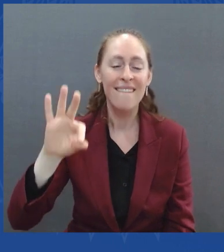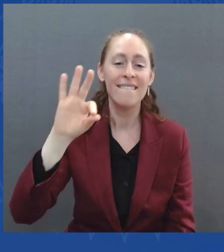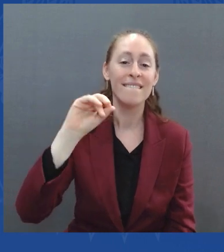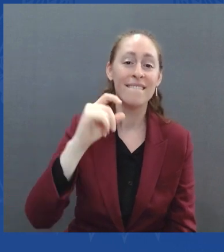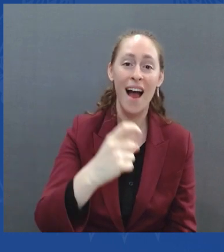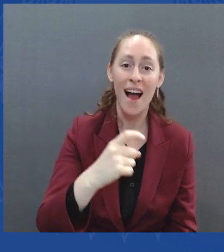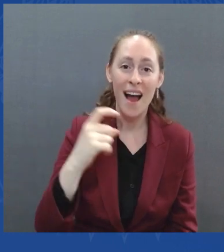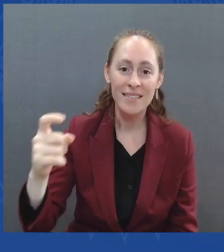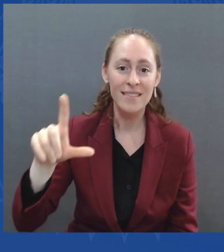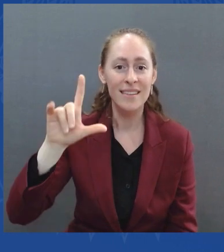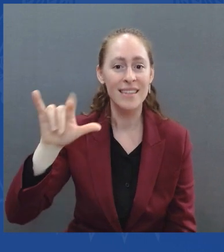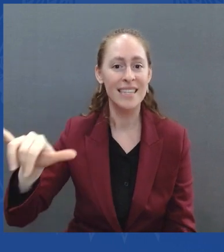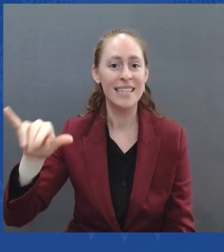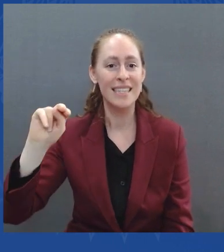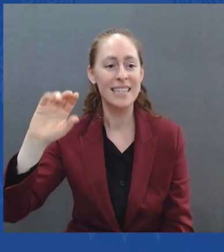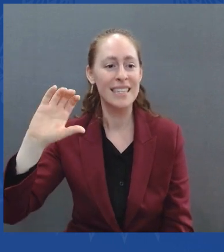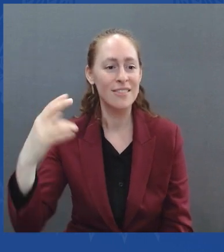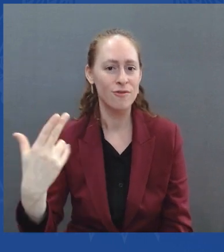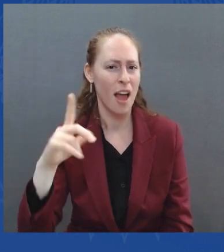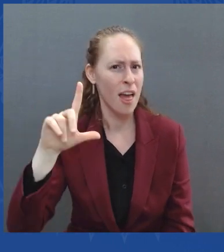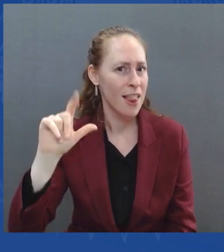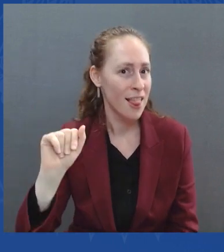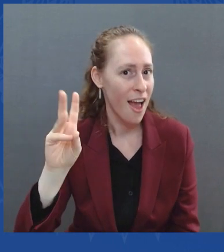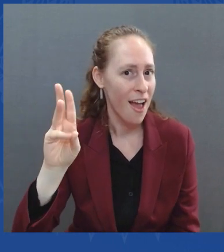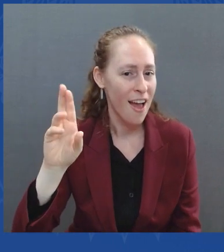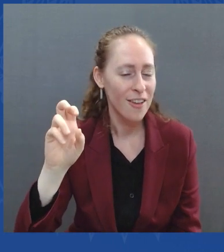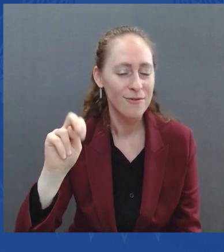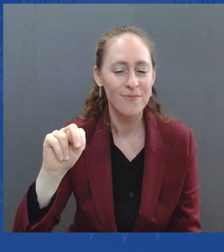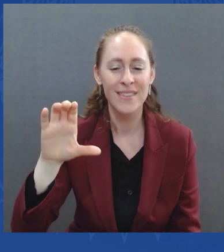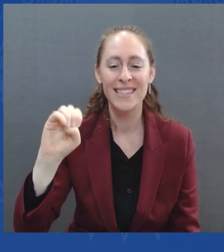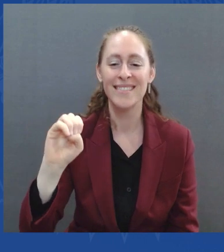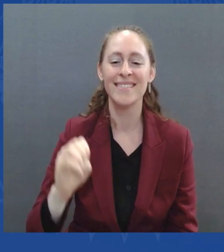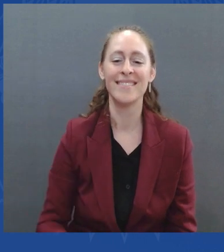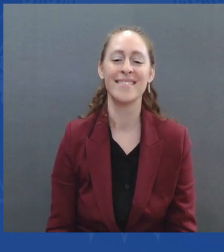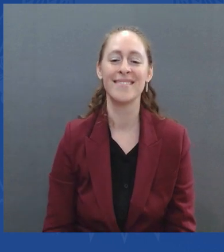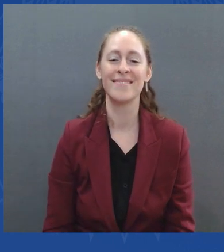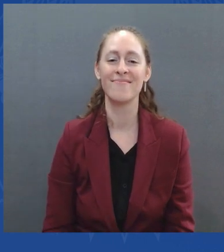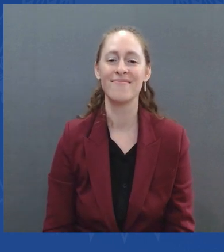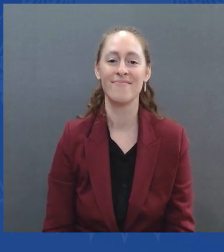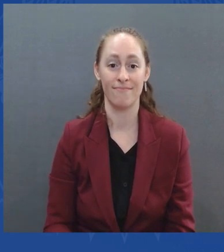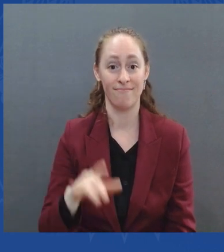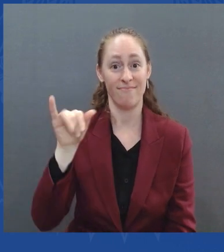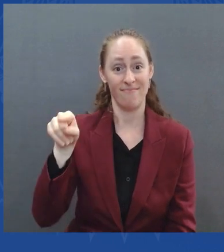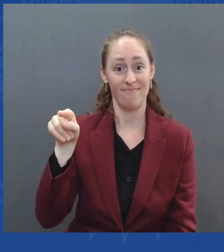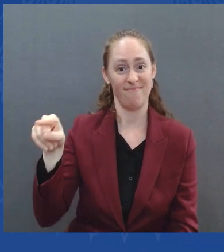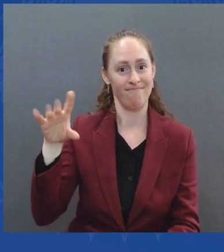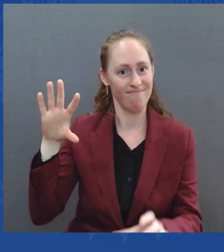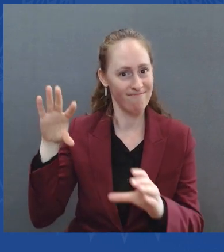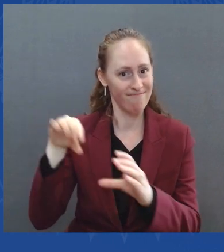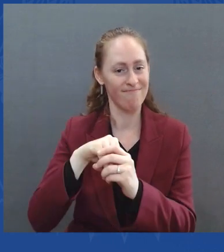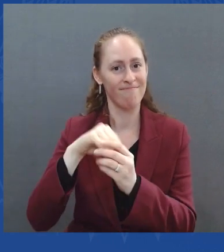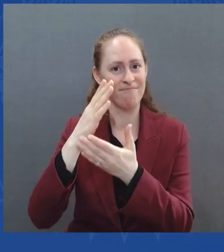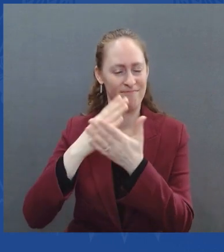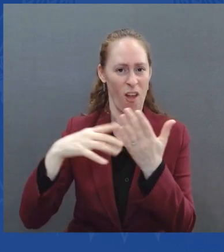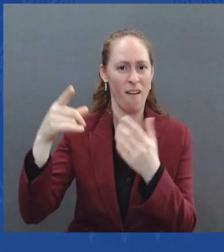The President: And -- and Brenda Lawrence, who served the U.S. Postal Service for 30 years before being elected to Congress.